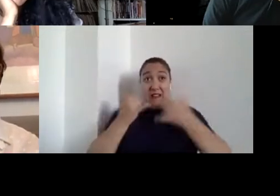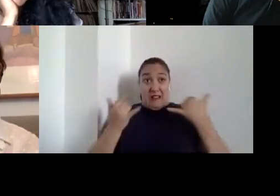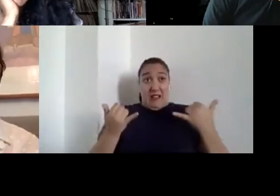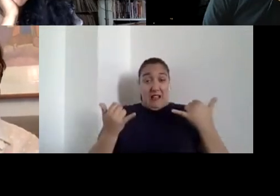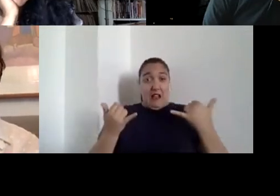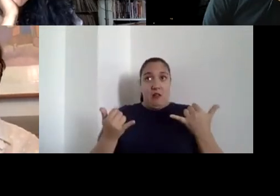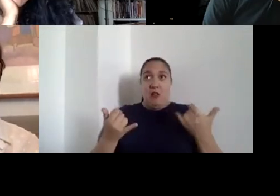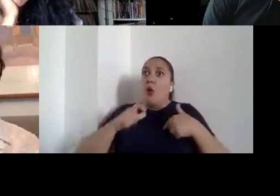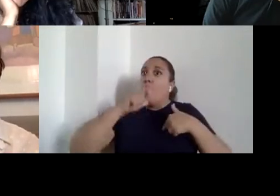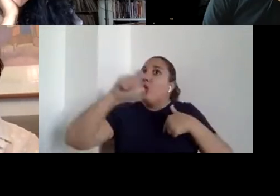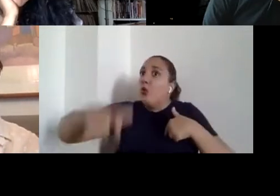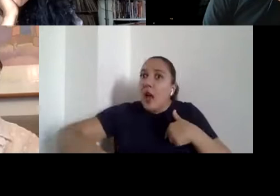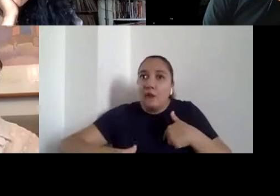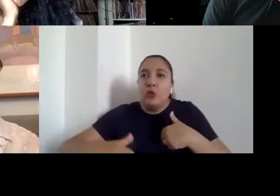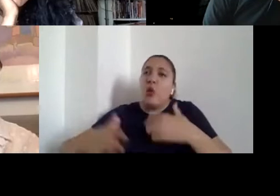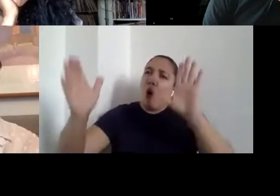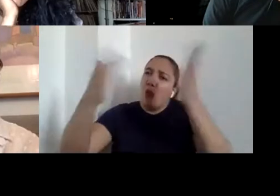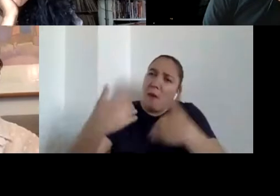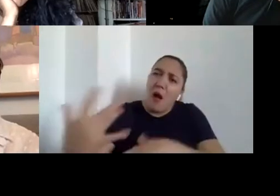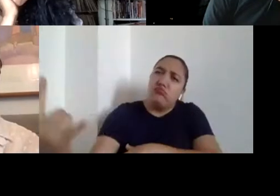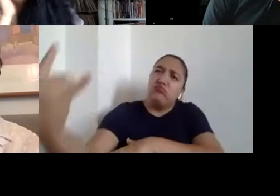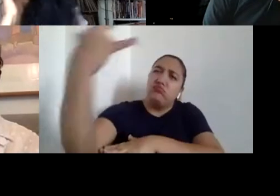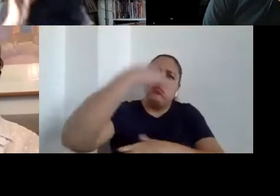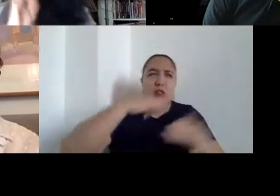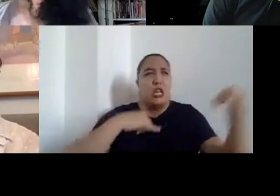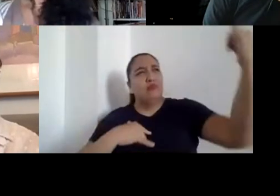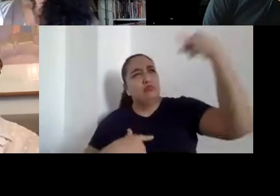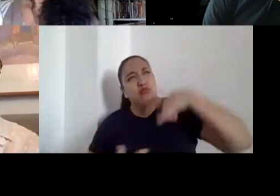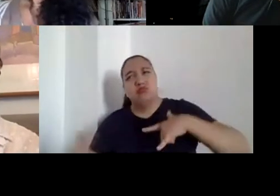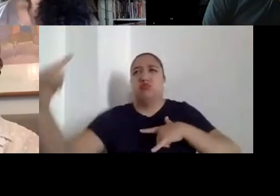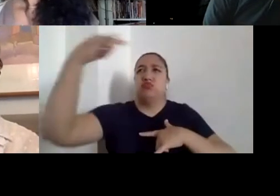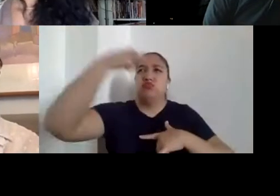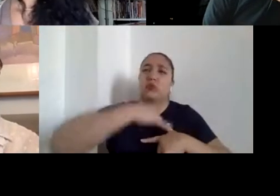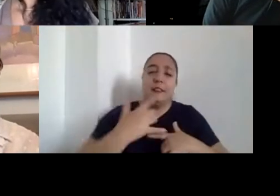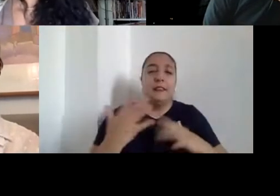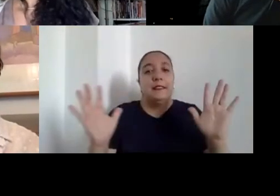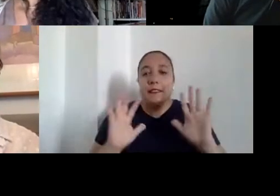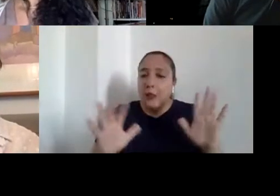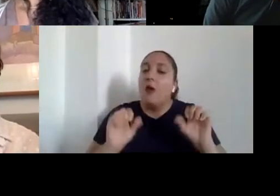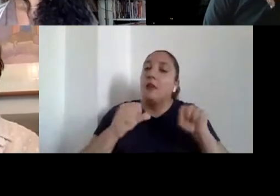I think that has been one real struggle on the EMPAC level is to remember our different